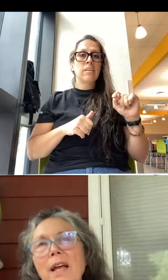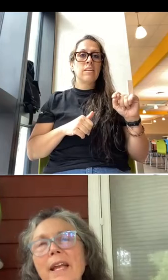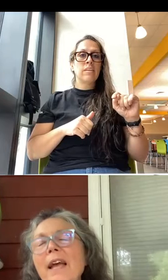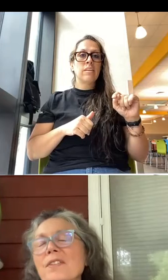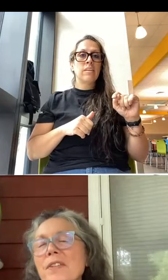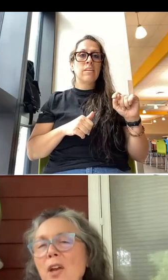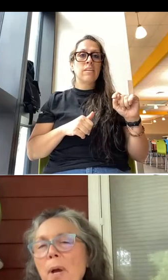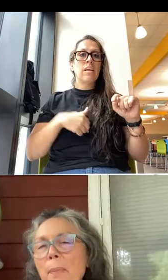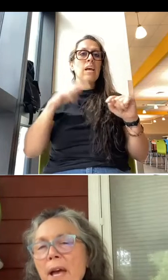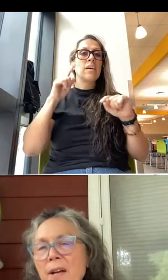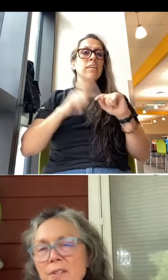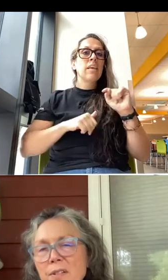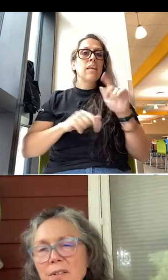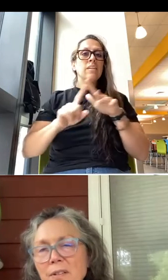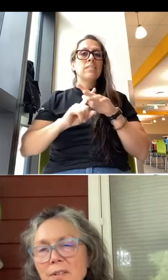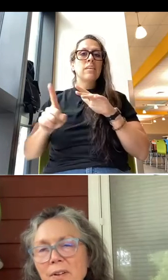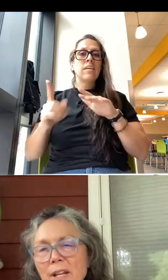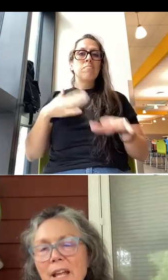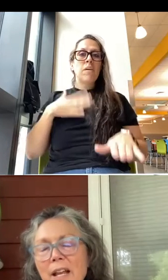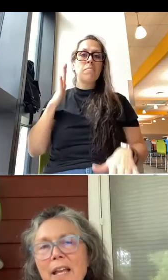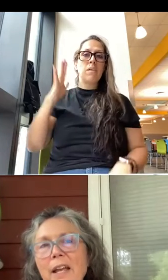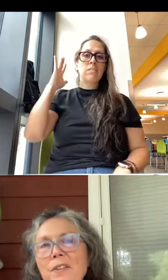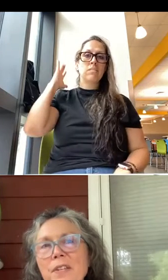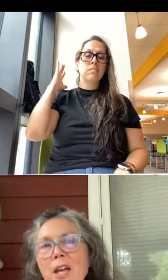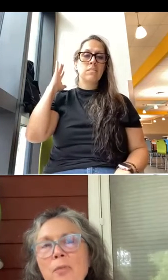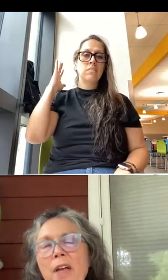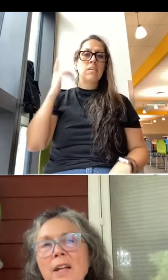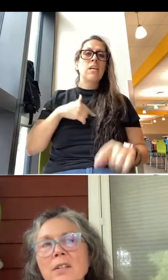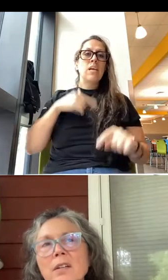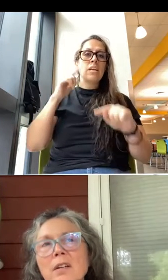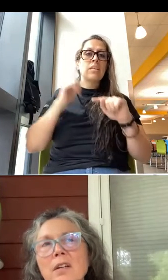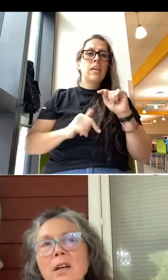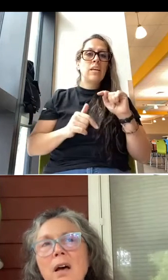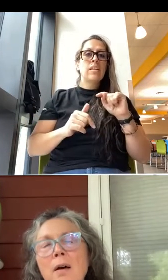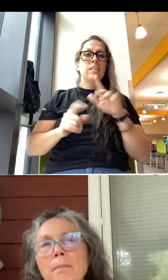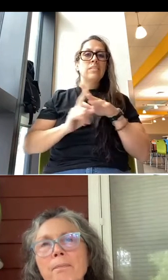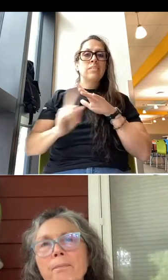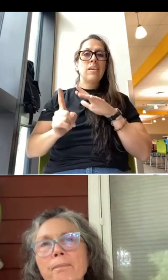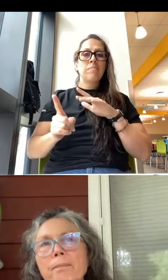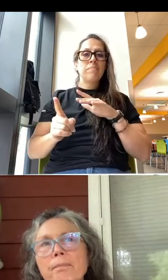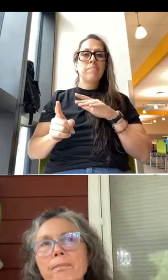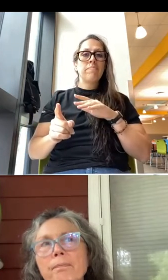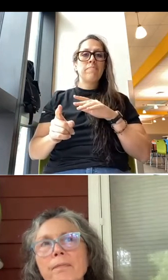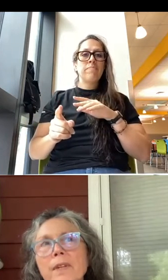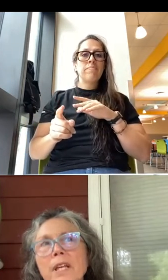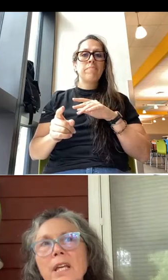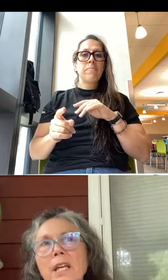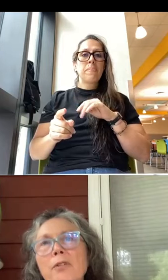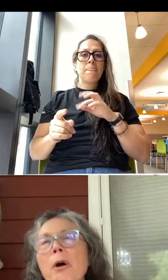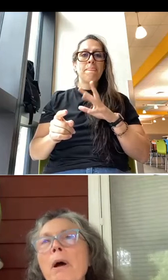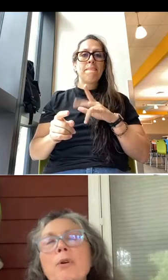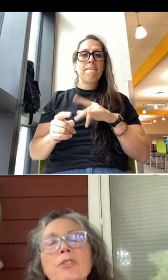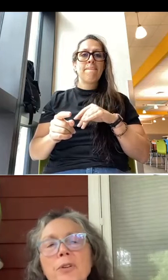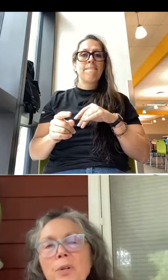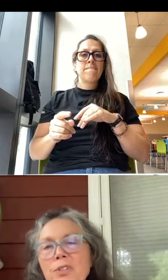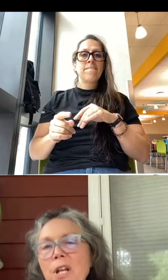I can't escape my past, right, and I can't escape that um, even though I was Christian,